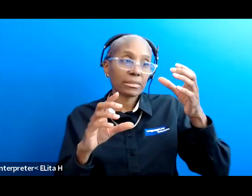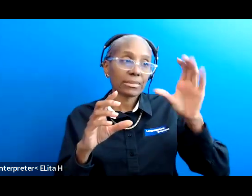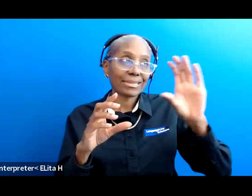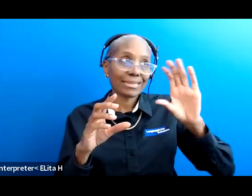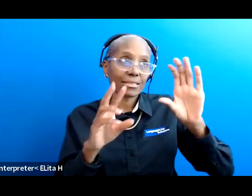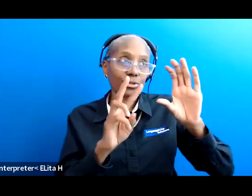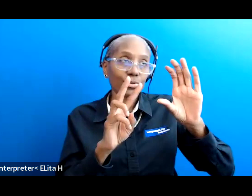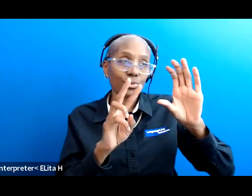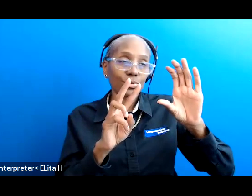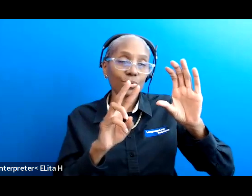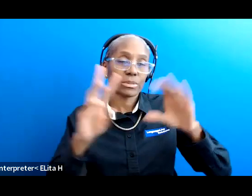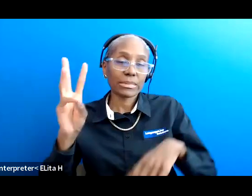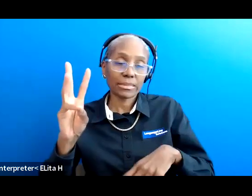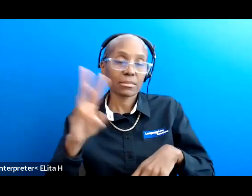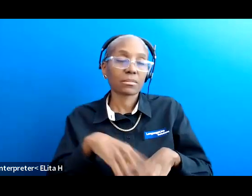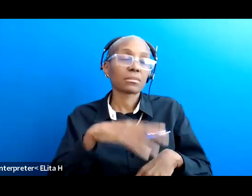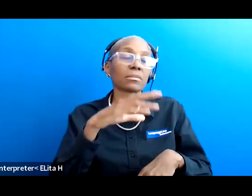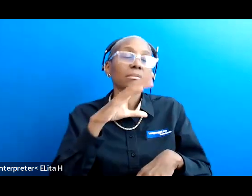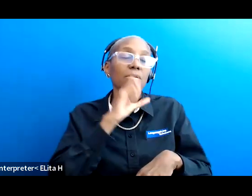73 years old, injury four years ago.